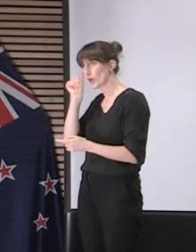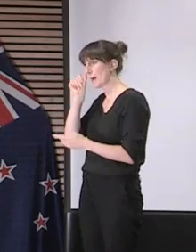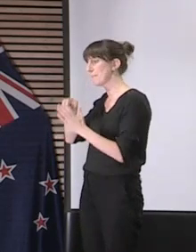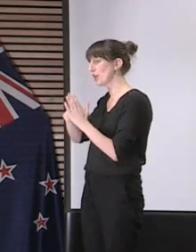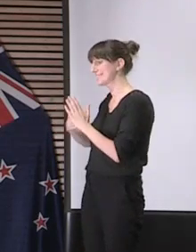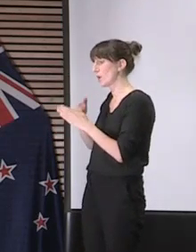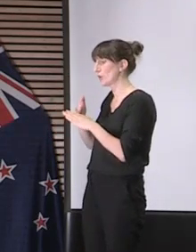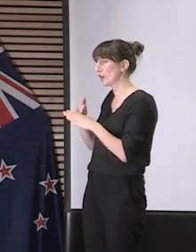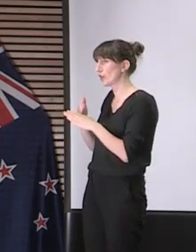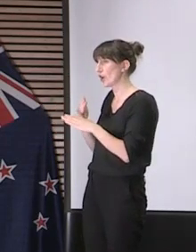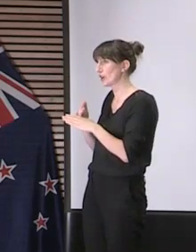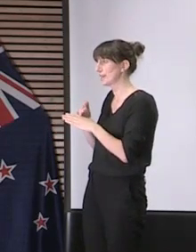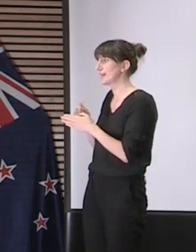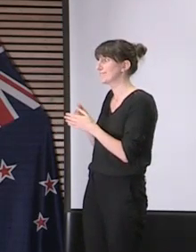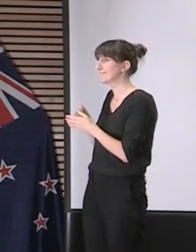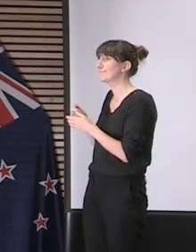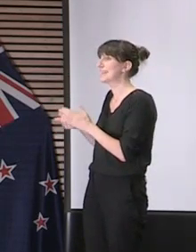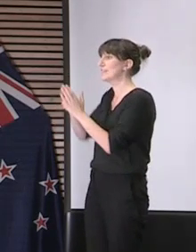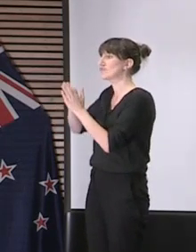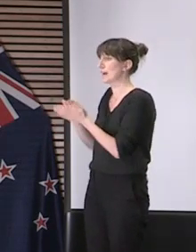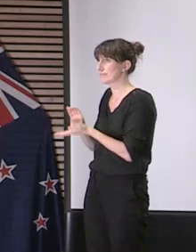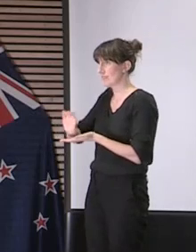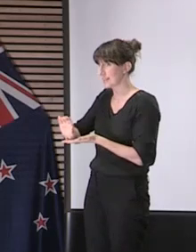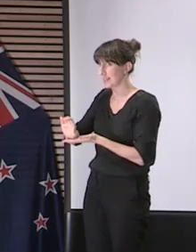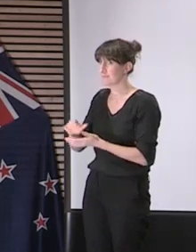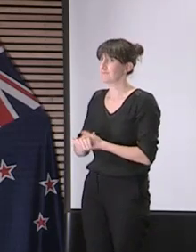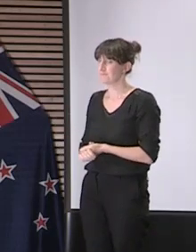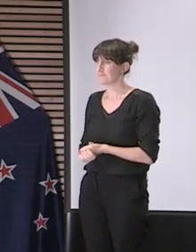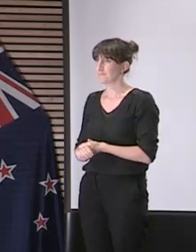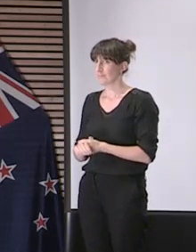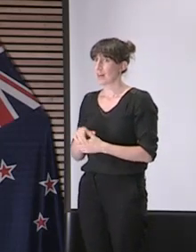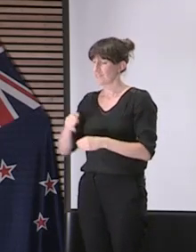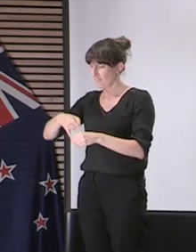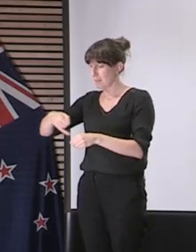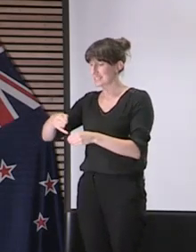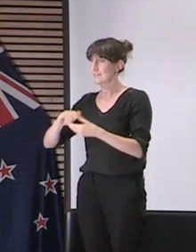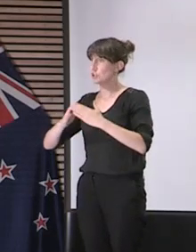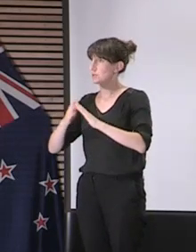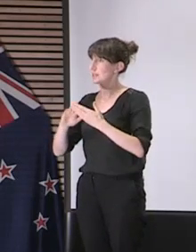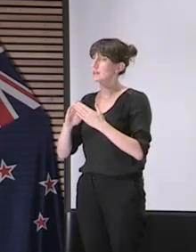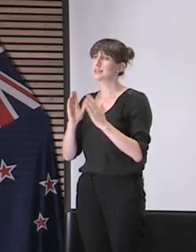was originally initially a $15 million package, there is active policy work happening